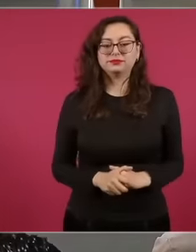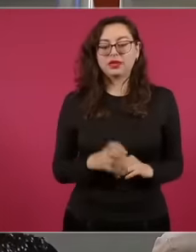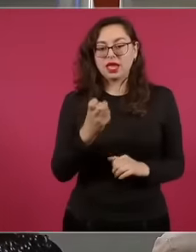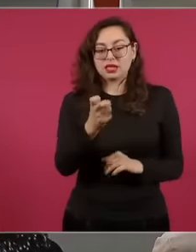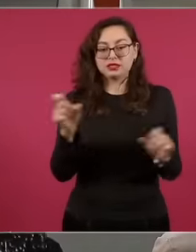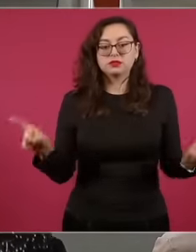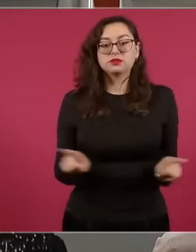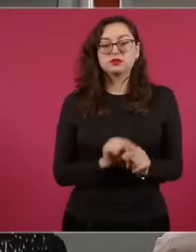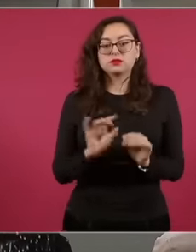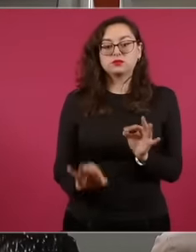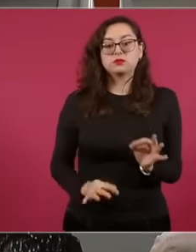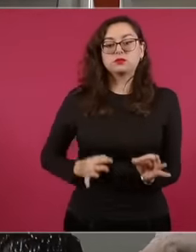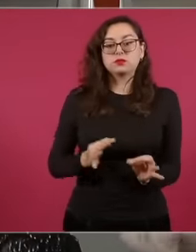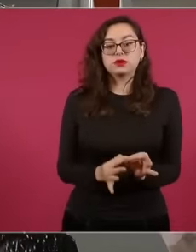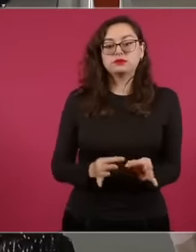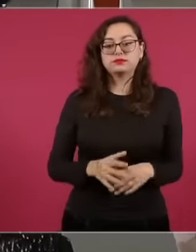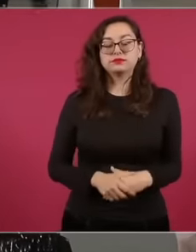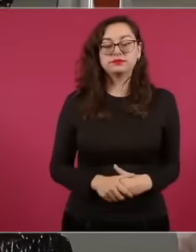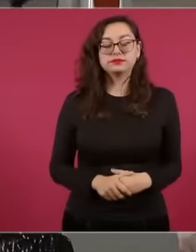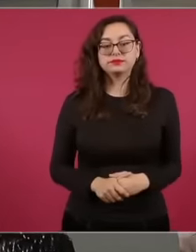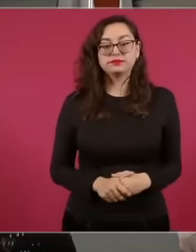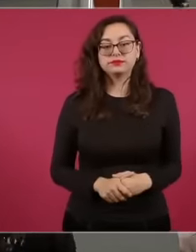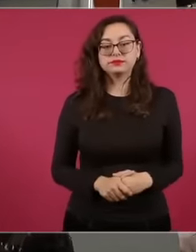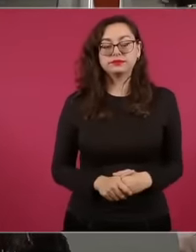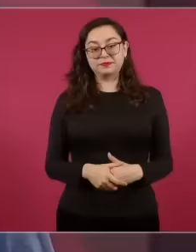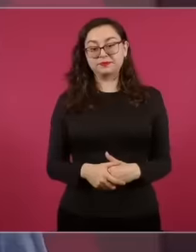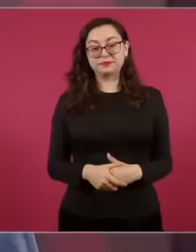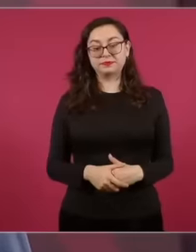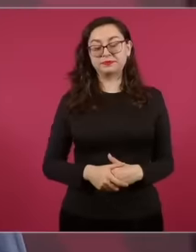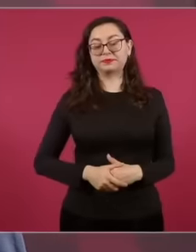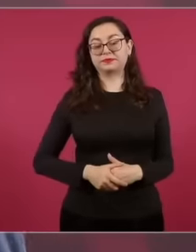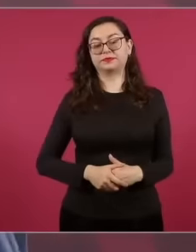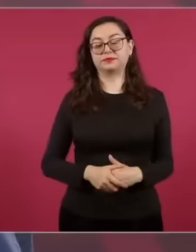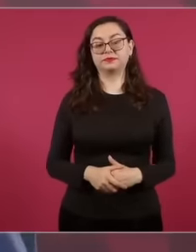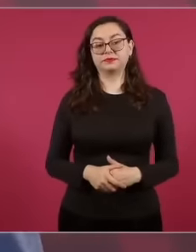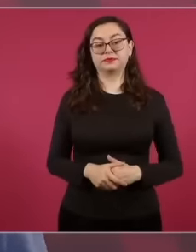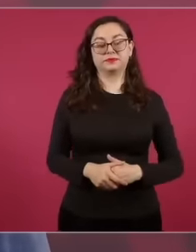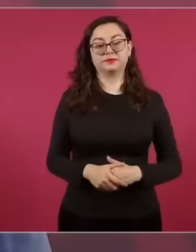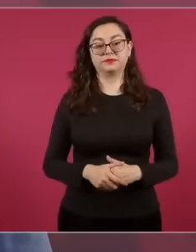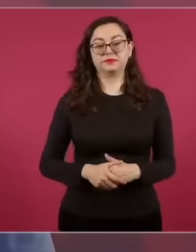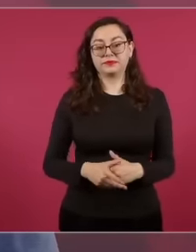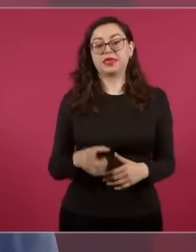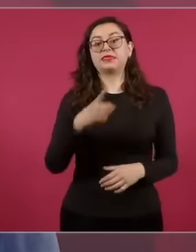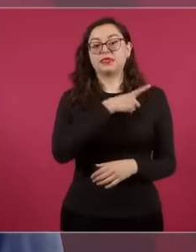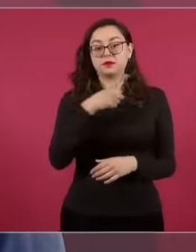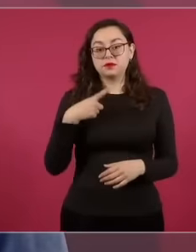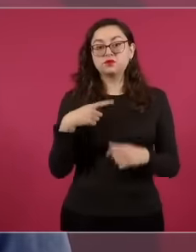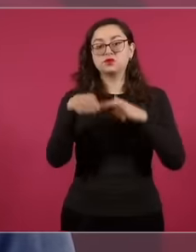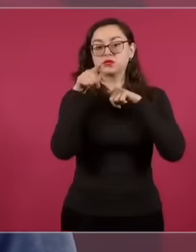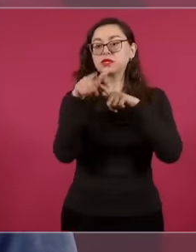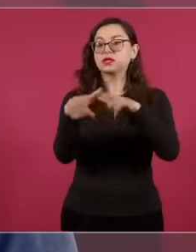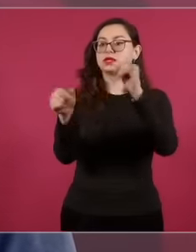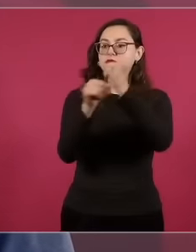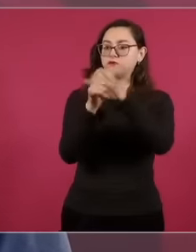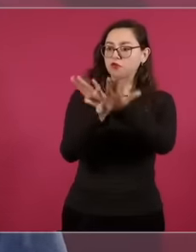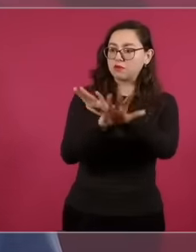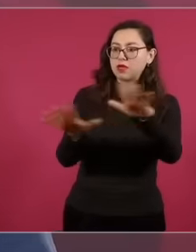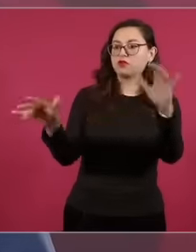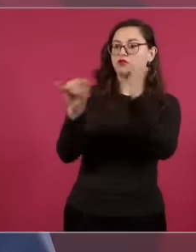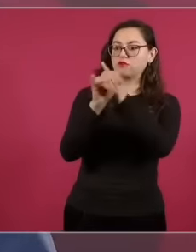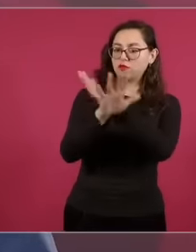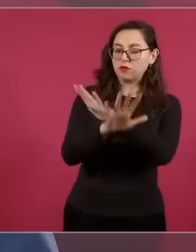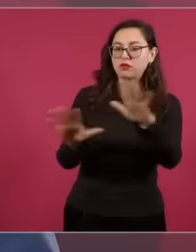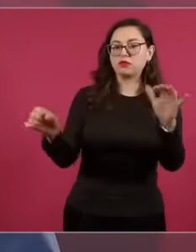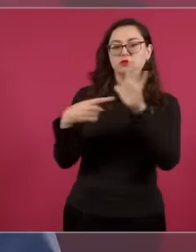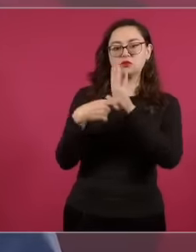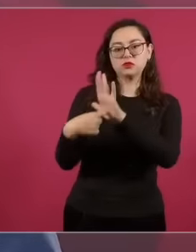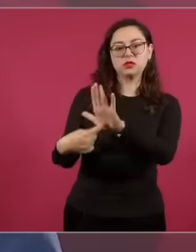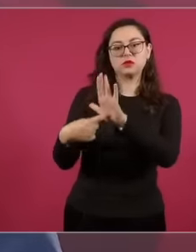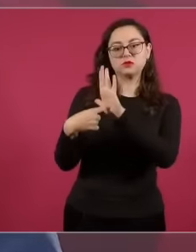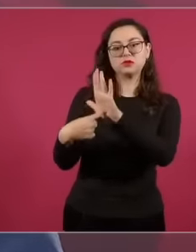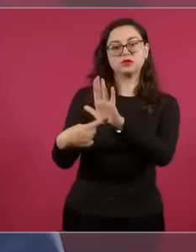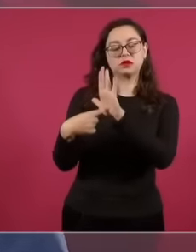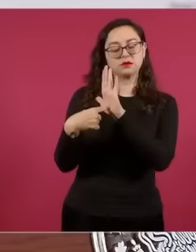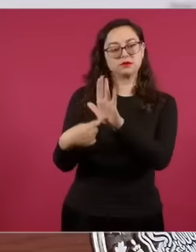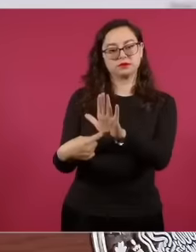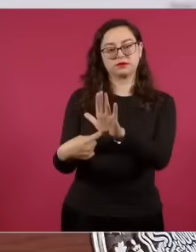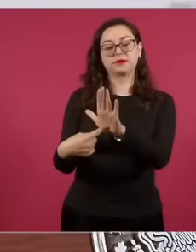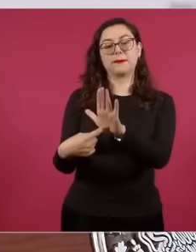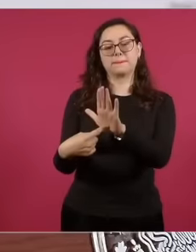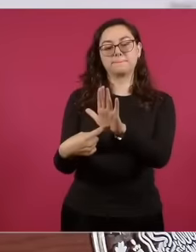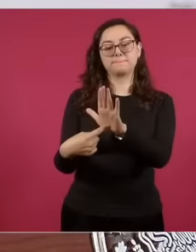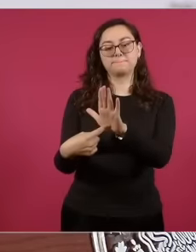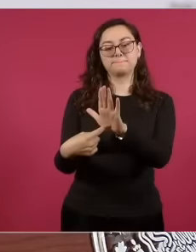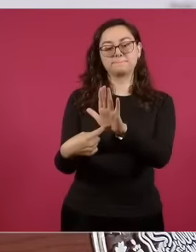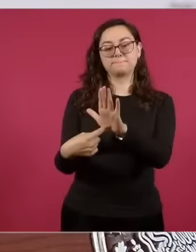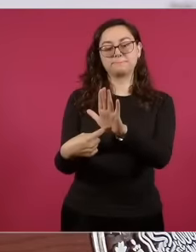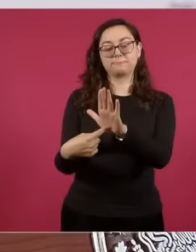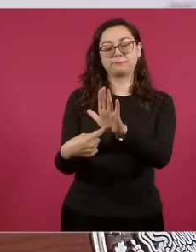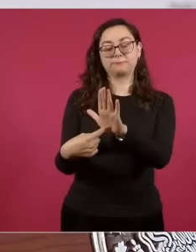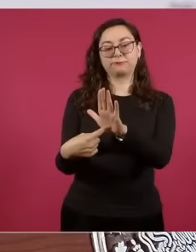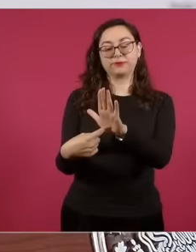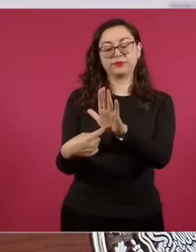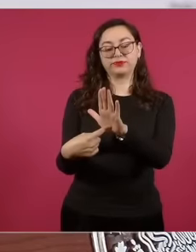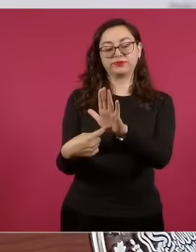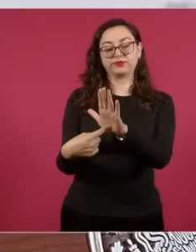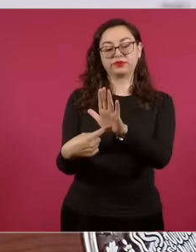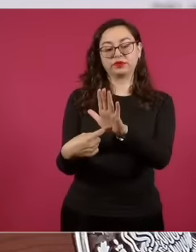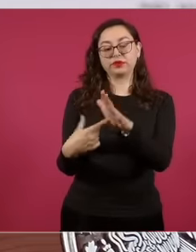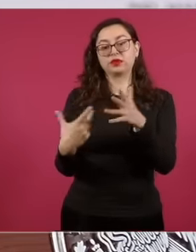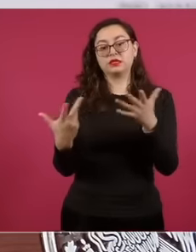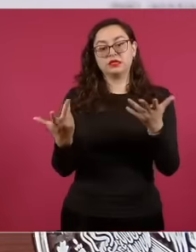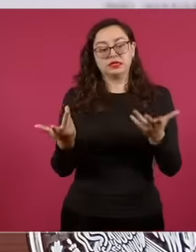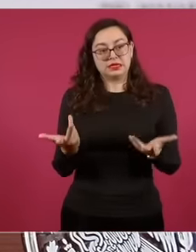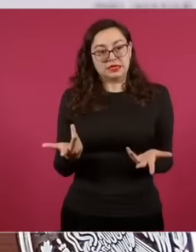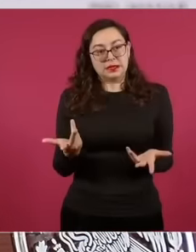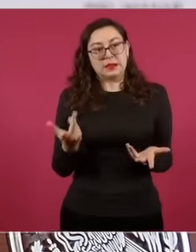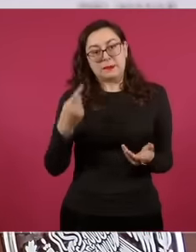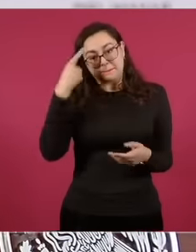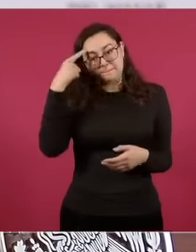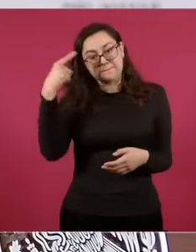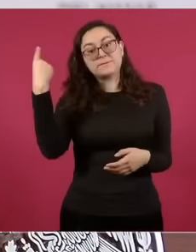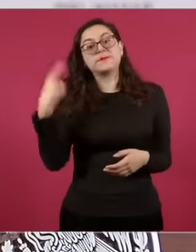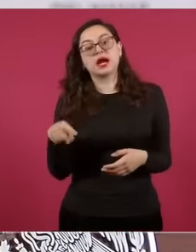president must be informed about this eh How eh are they eh